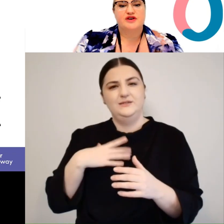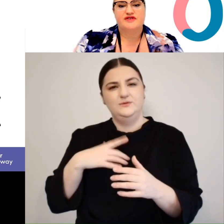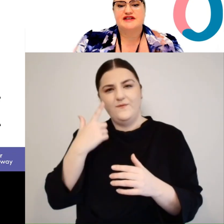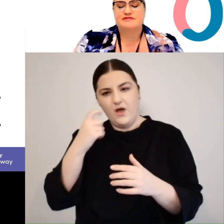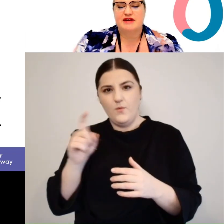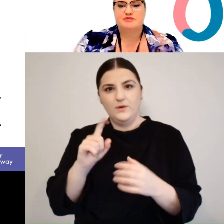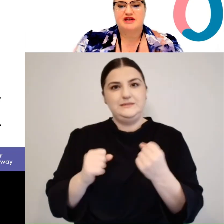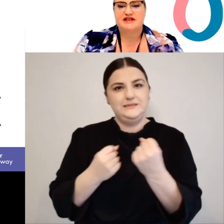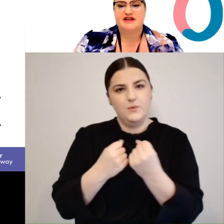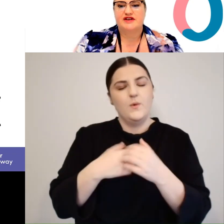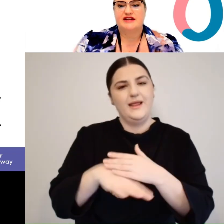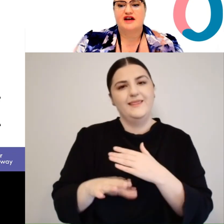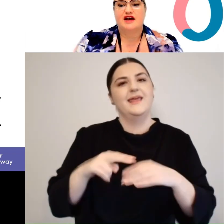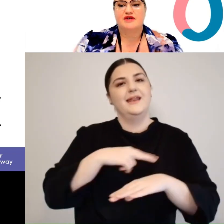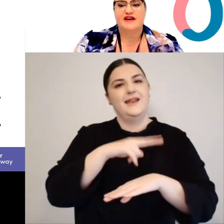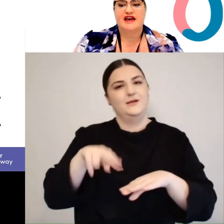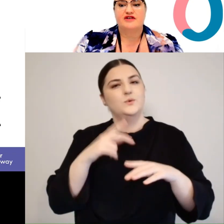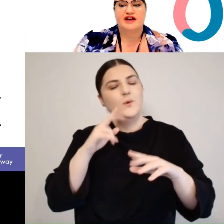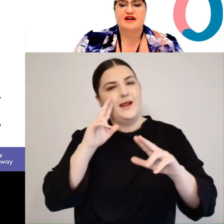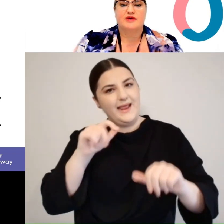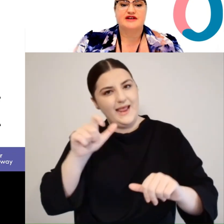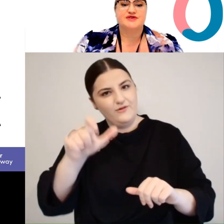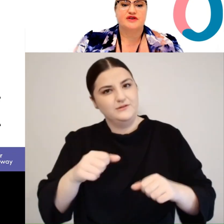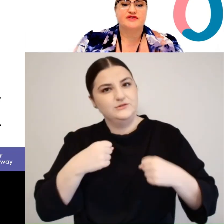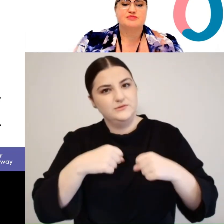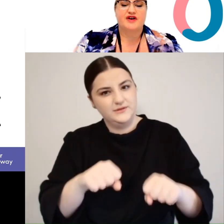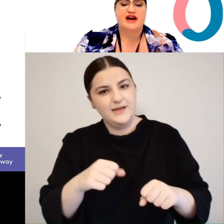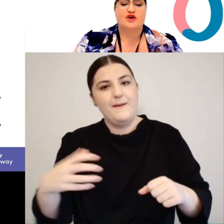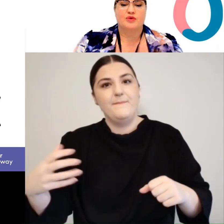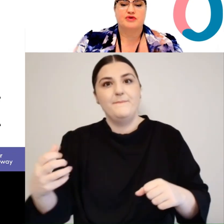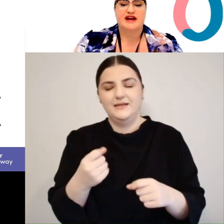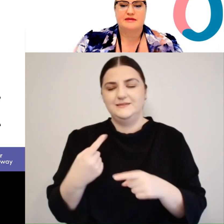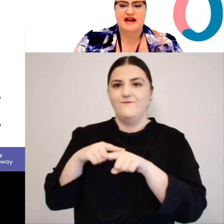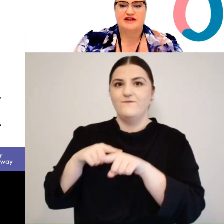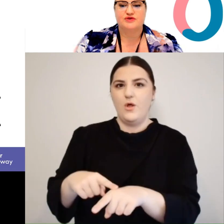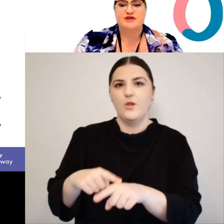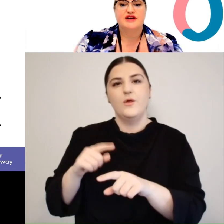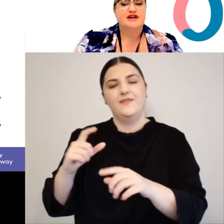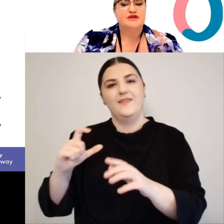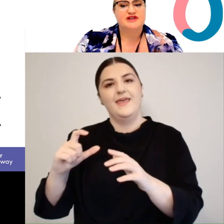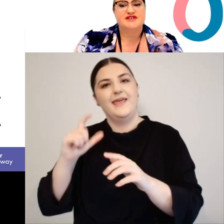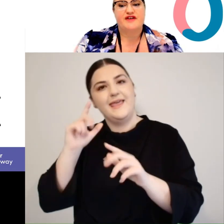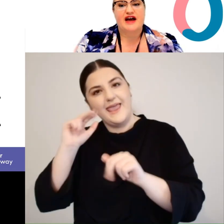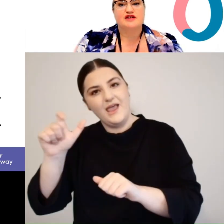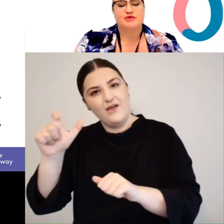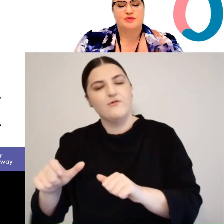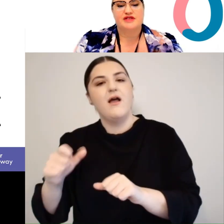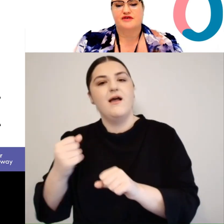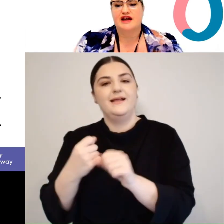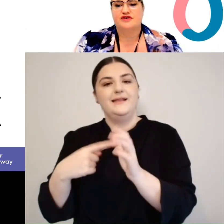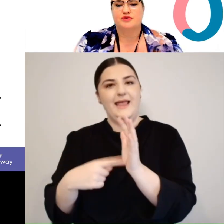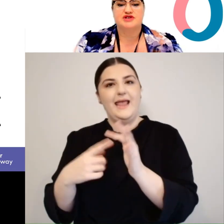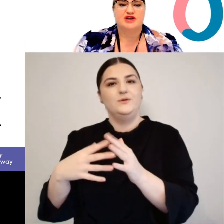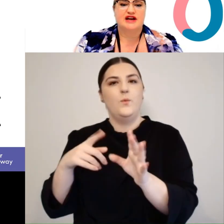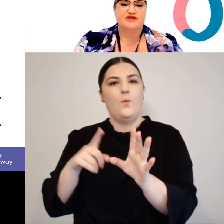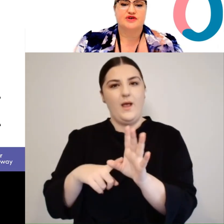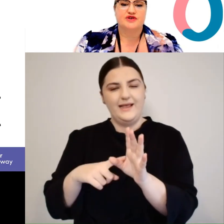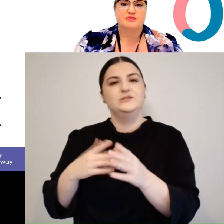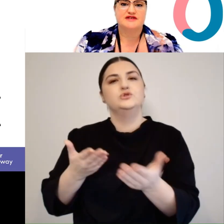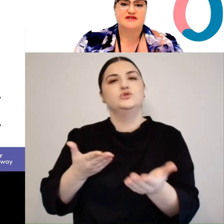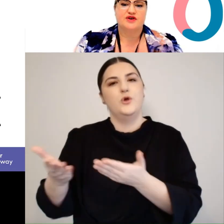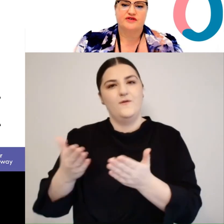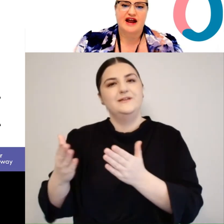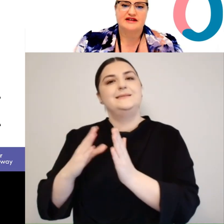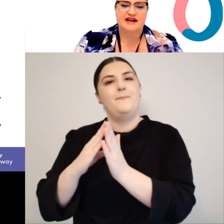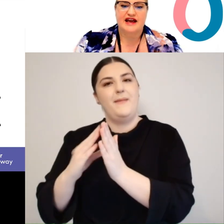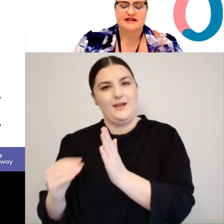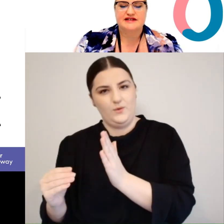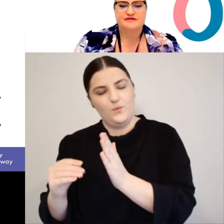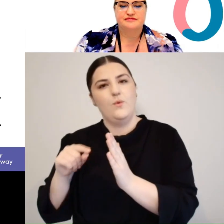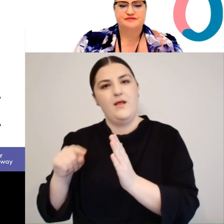All services must be delivered in line with the Carer Gateway Service Provider Operating Manual, which is available with the Grant Opportunity documents on GrantConnect.